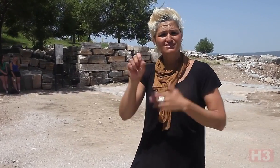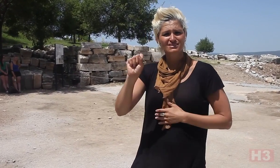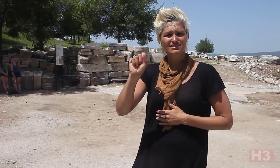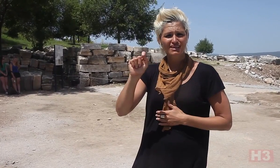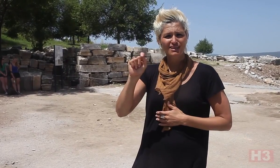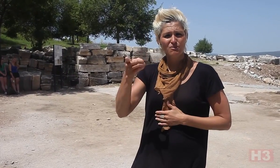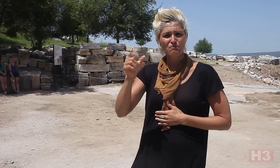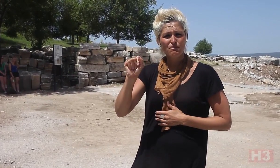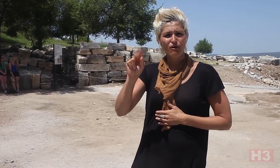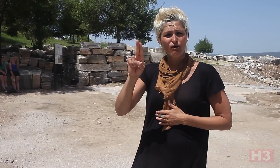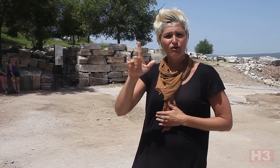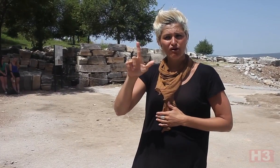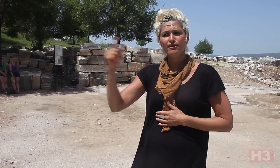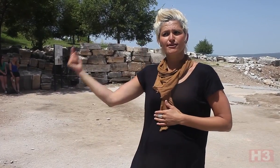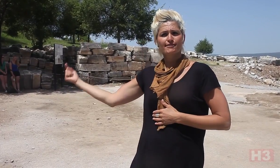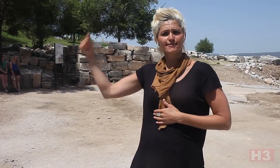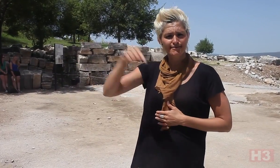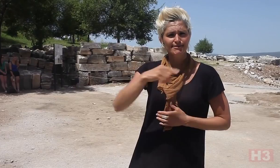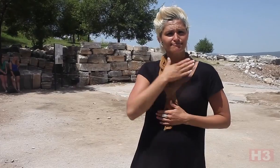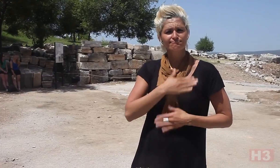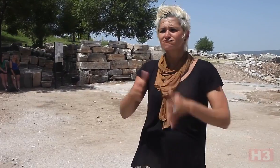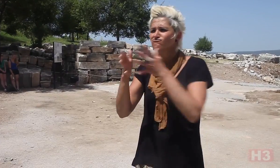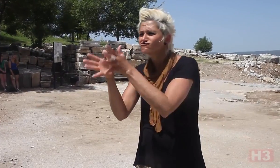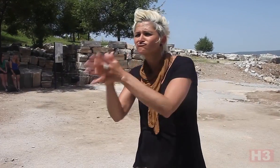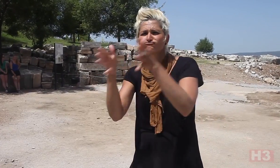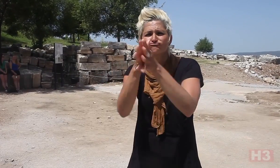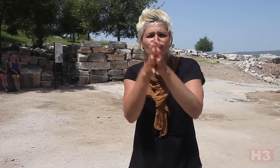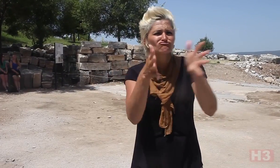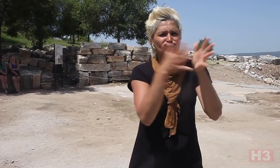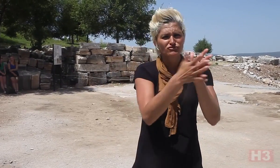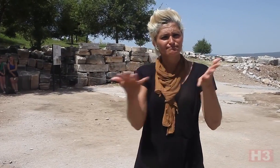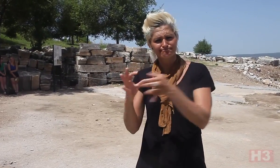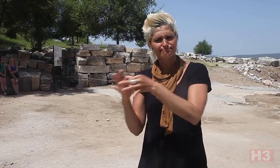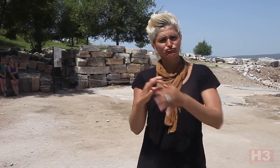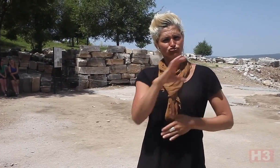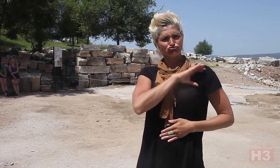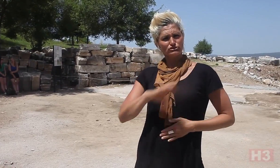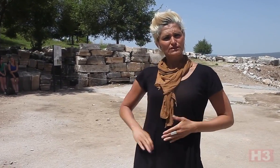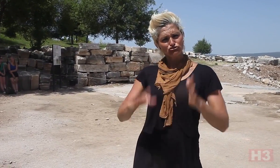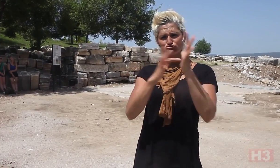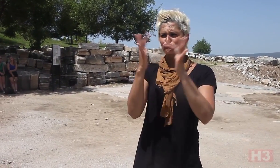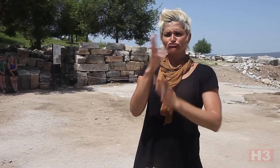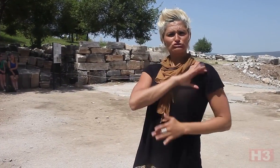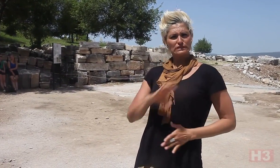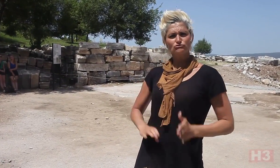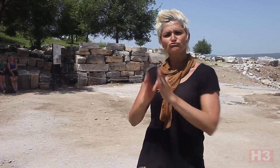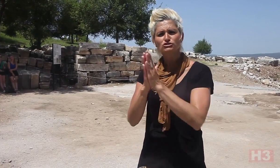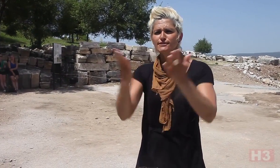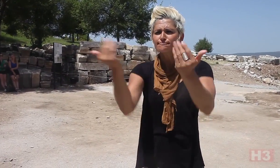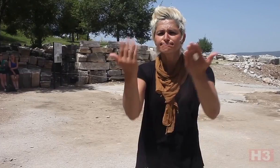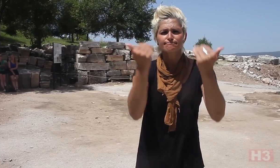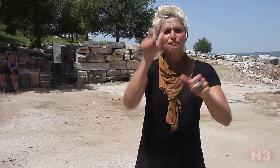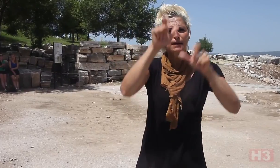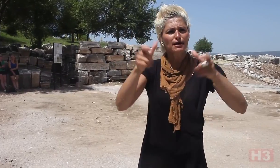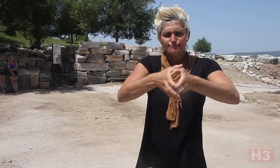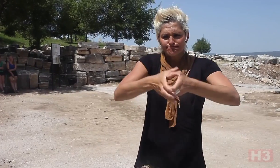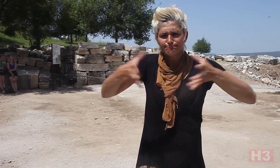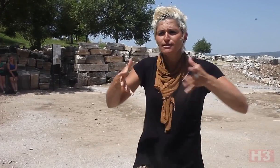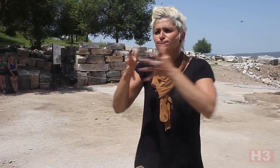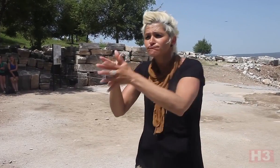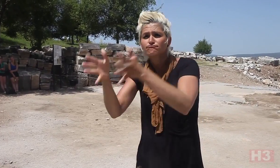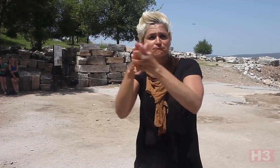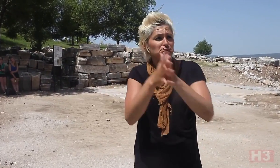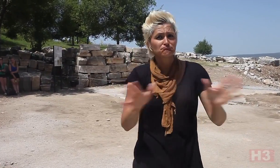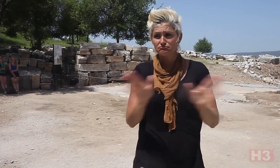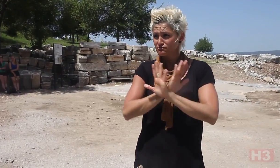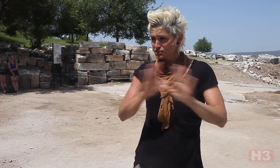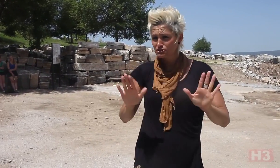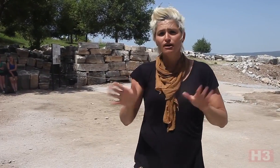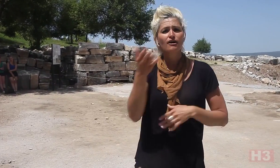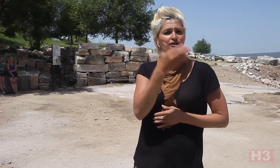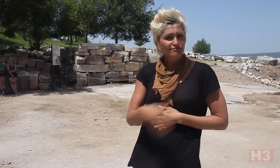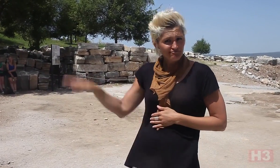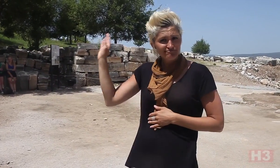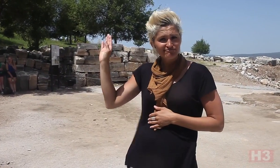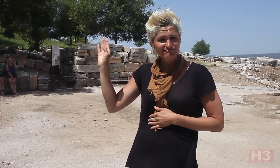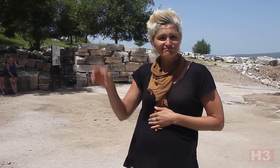St Paul came here on a mission to teach about Jesus Christ and convert people to Christians.